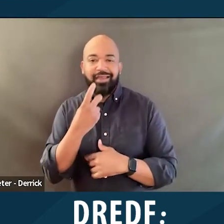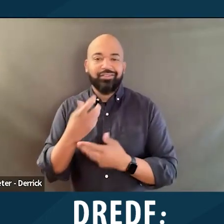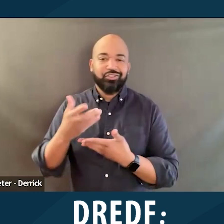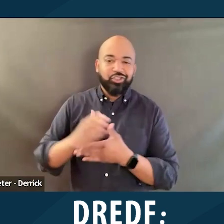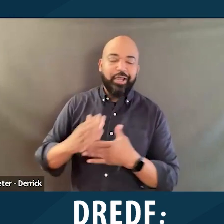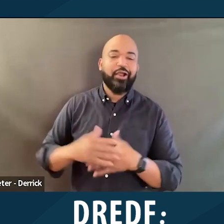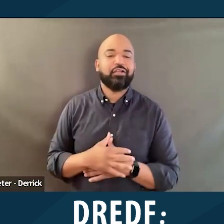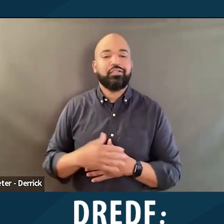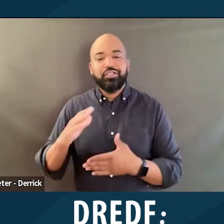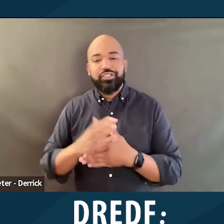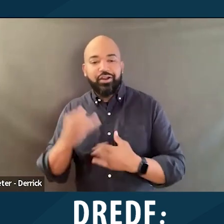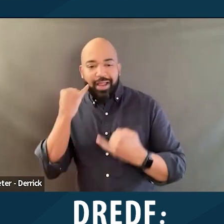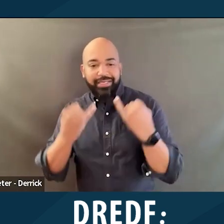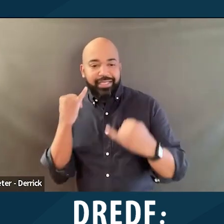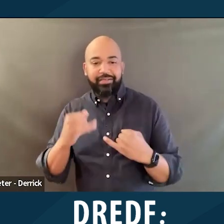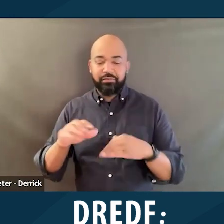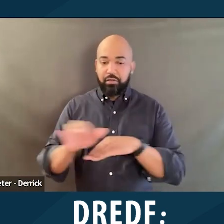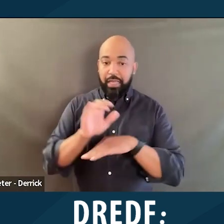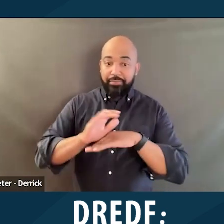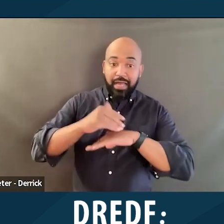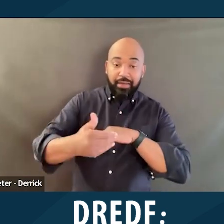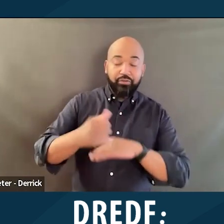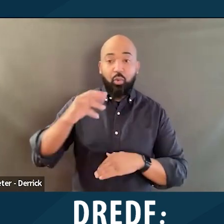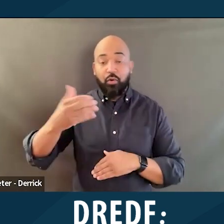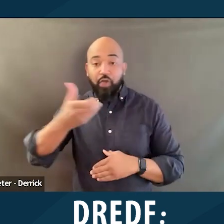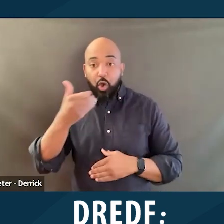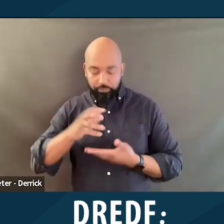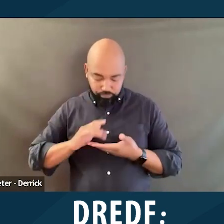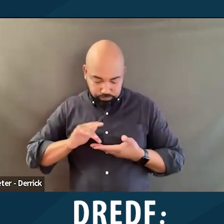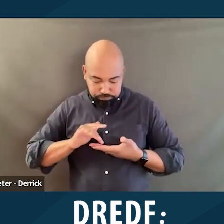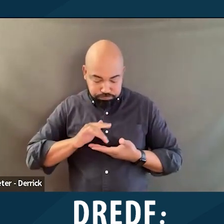or your phones and type stuff together in a group and do that and make it social and fun.